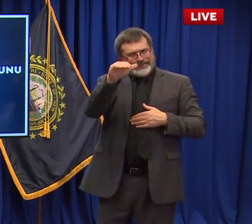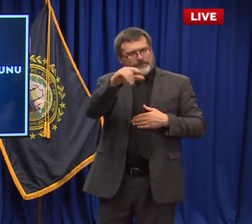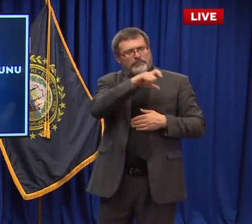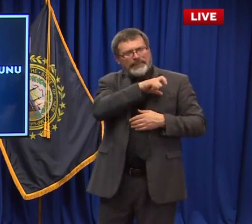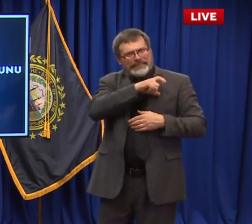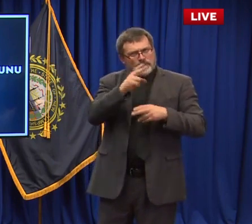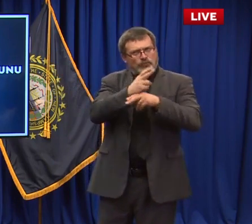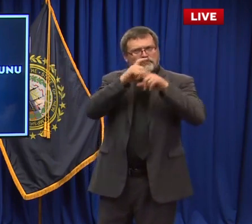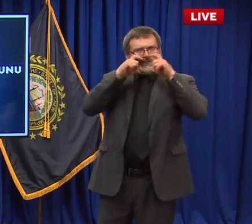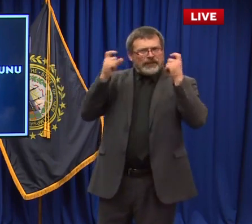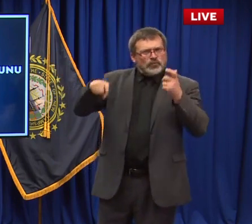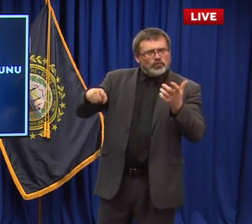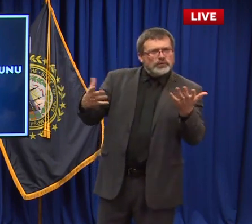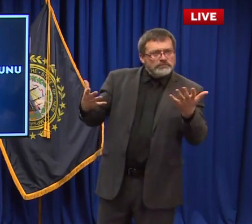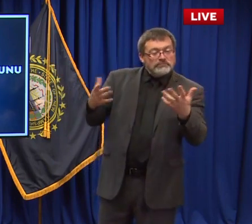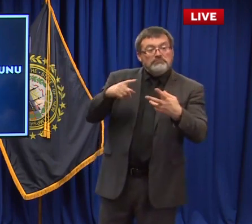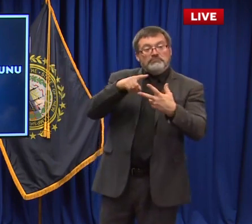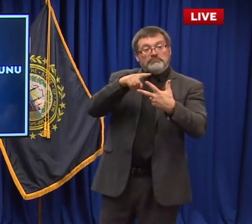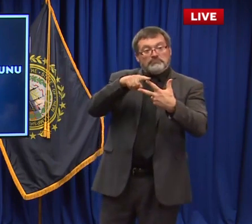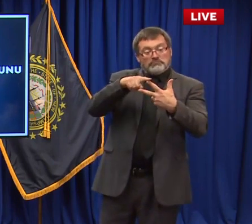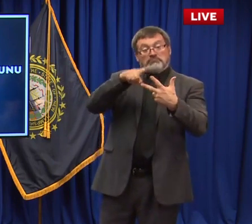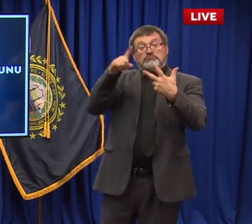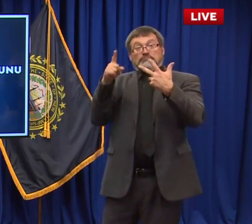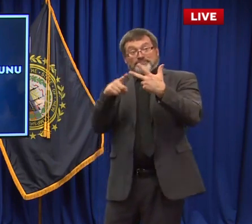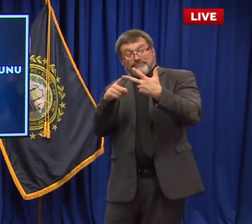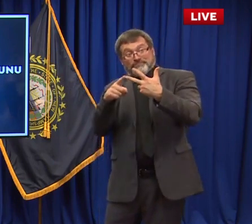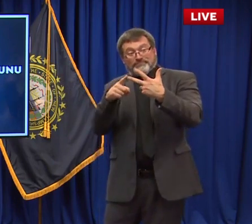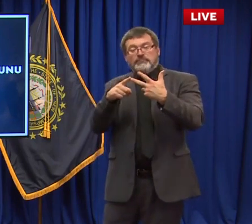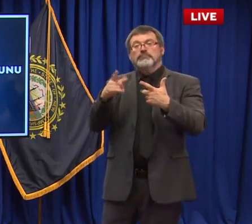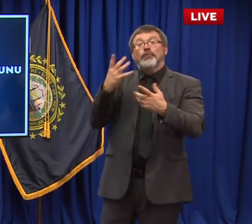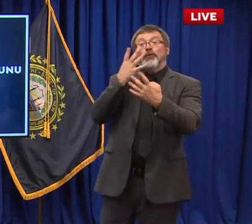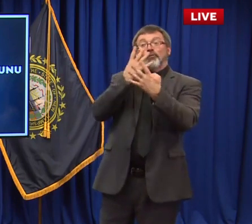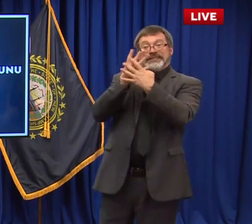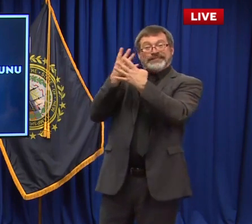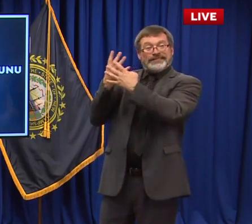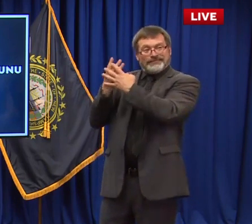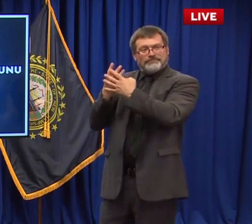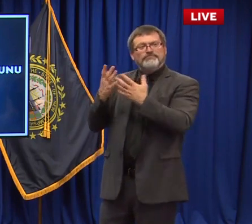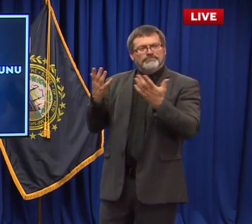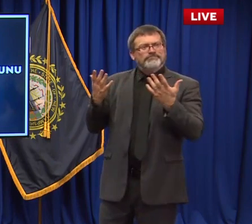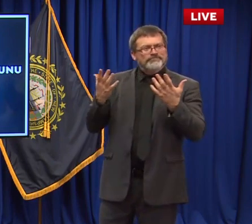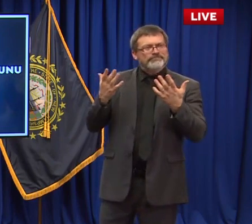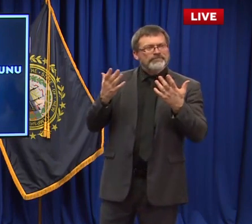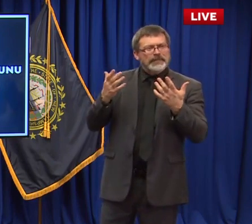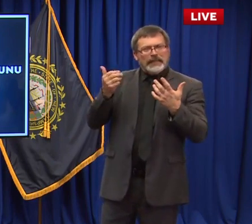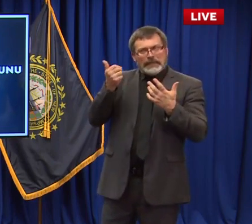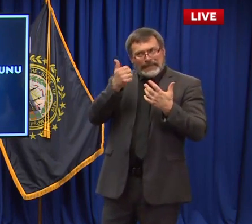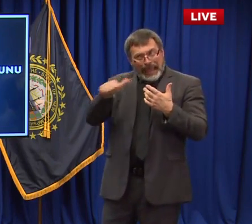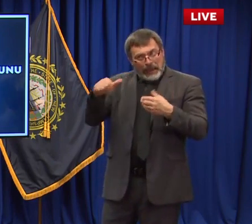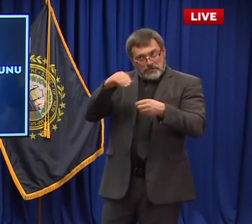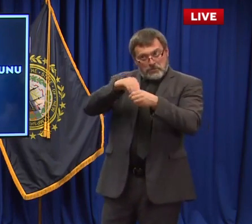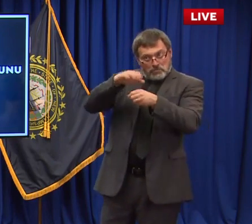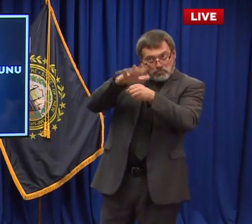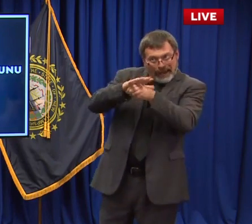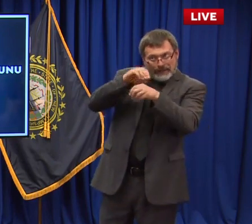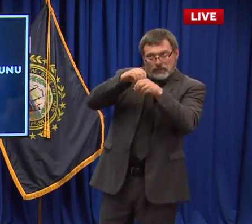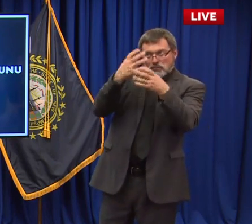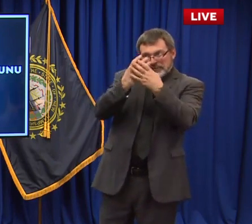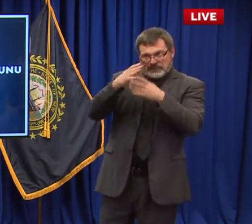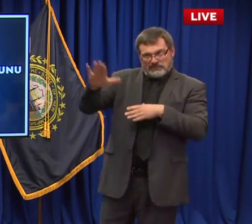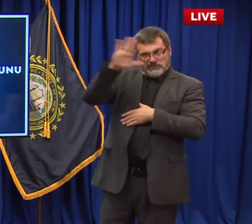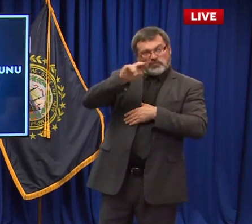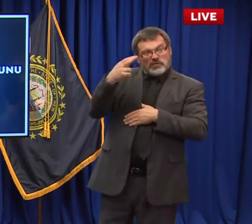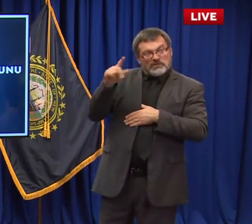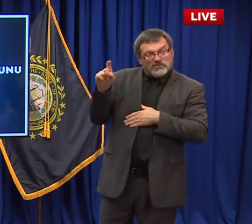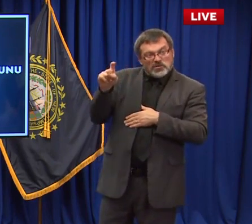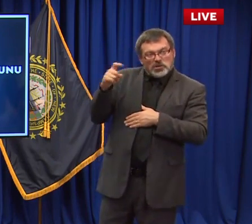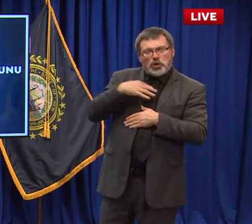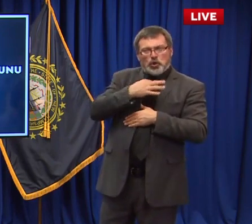FINALLY, IF WE CAN GET AN UPDATE ON THE SITUATION IN CORRECTIONAL FACILITIES?